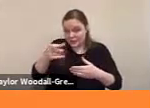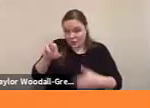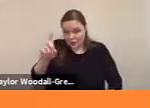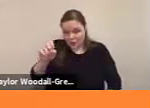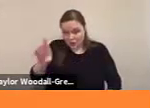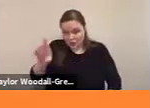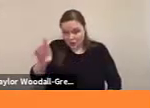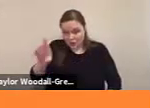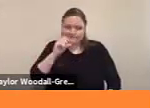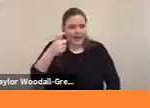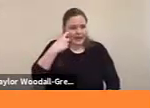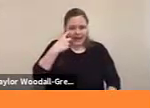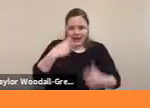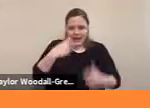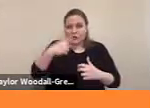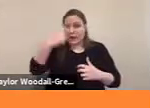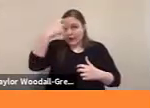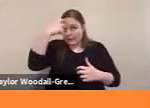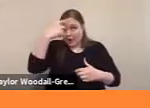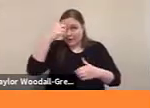ability to process visual information.